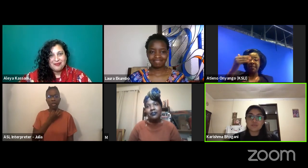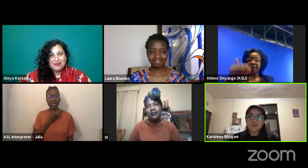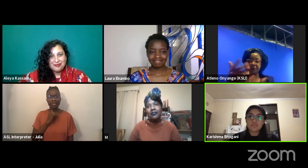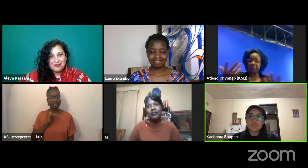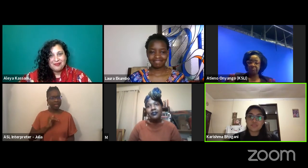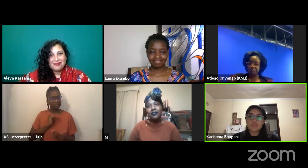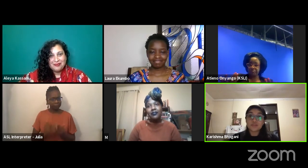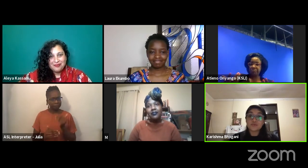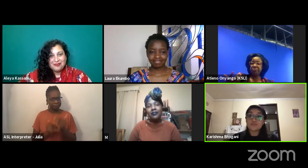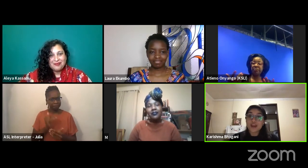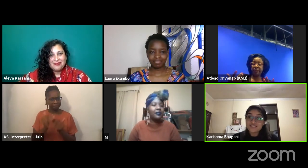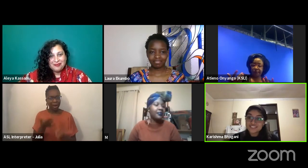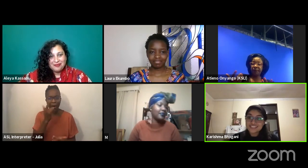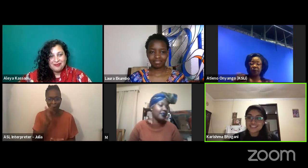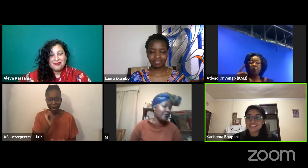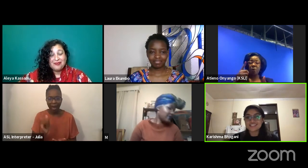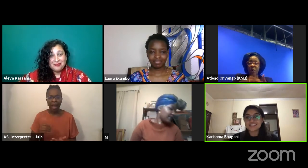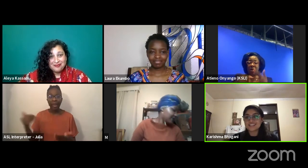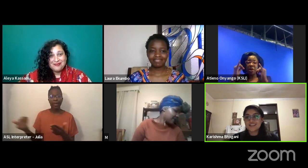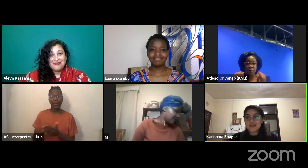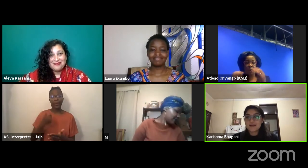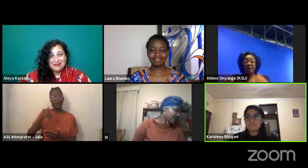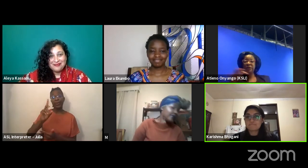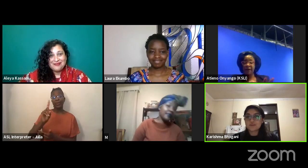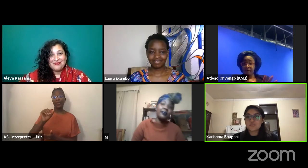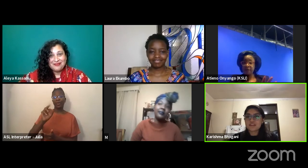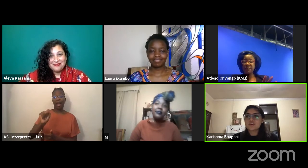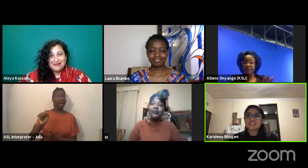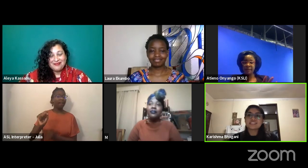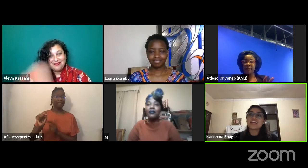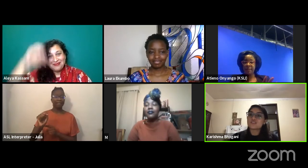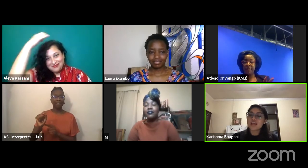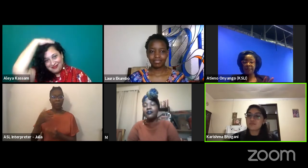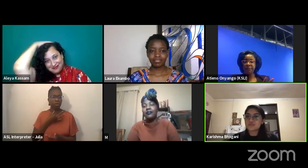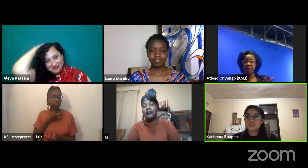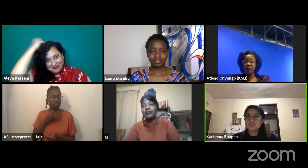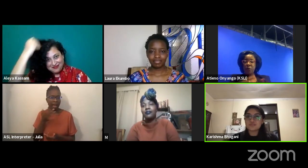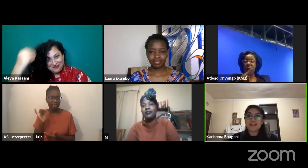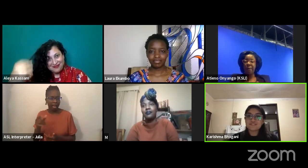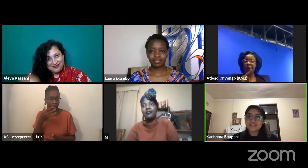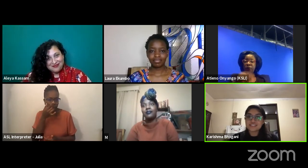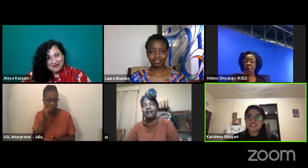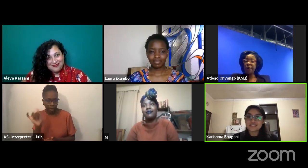and what the new draft is and when it's onstage, how it's going to manifest